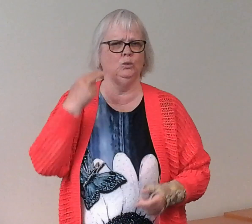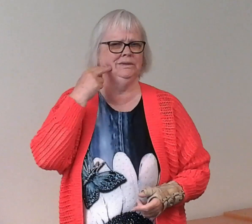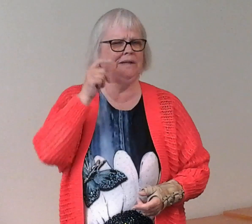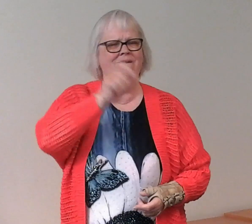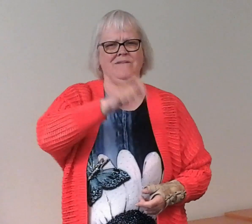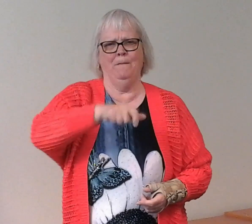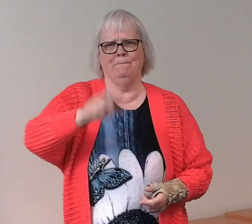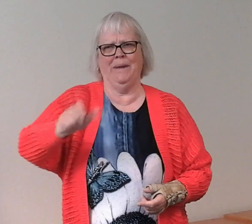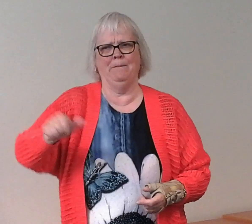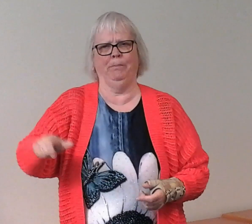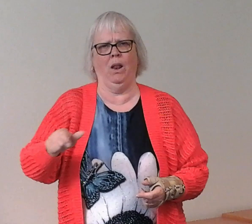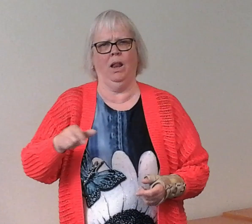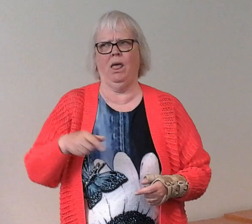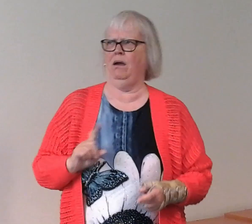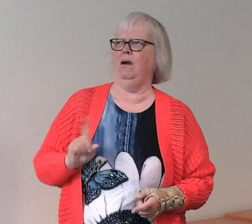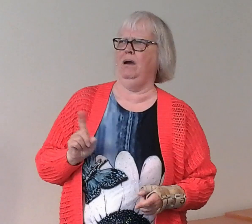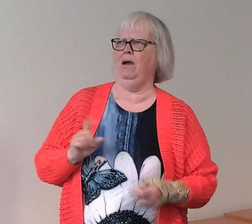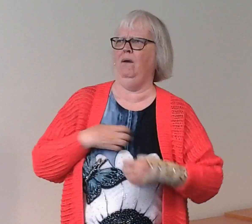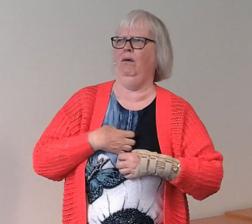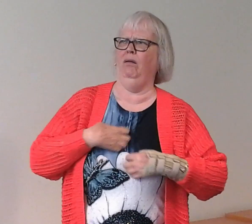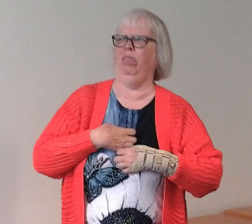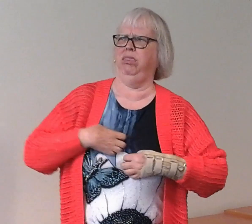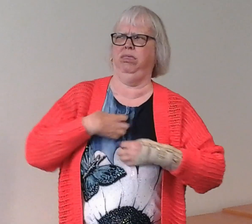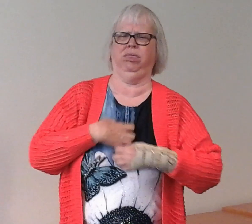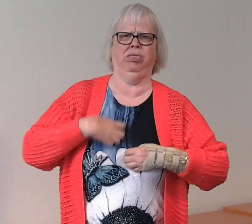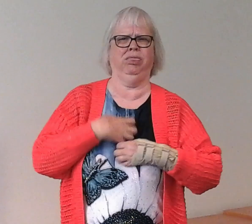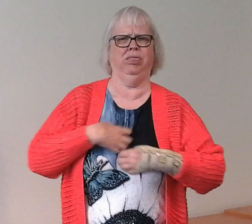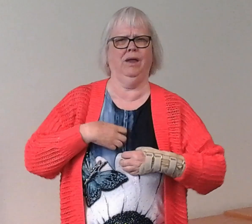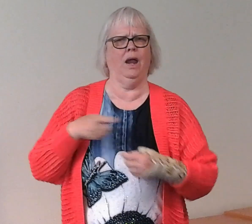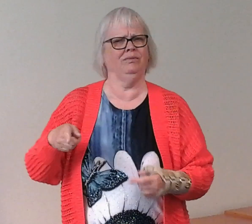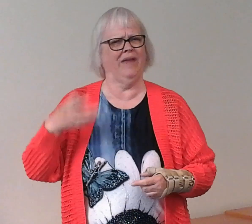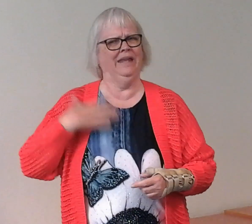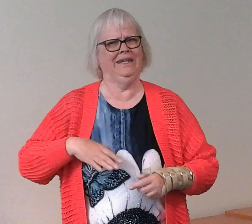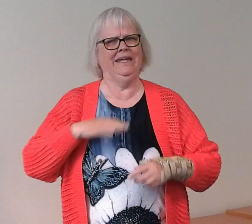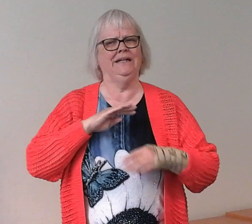not fair on the deaf people its distress caused by waiting and wondering if that